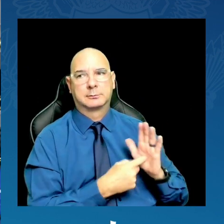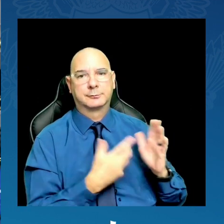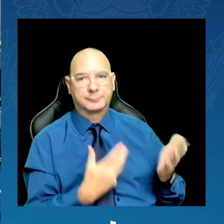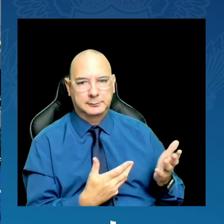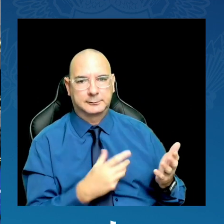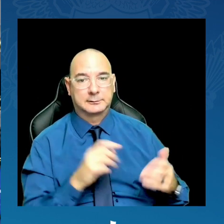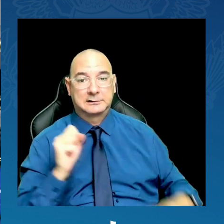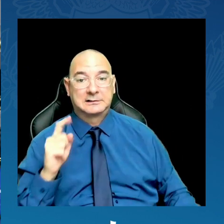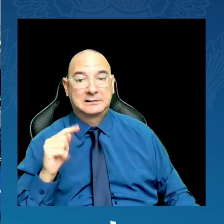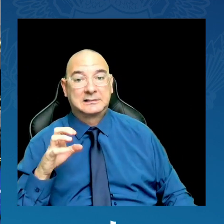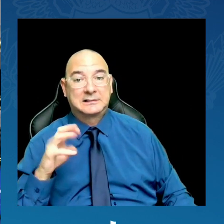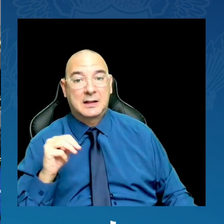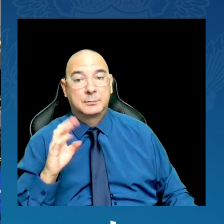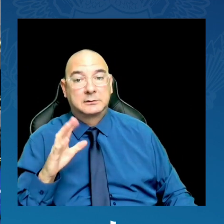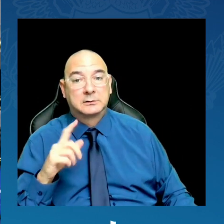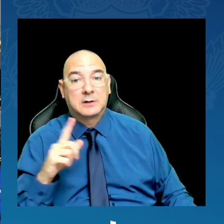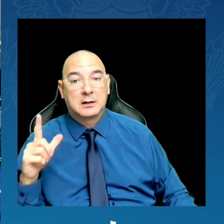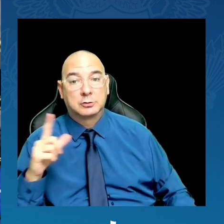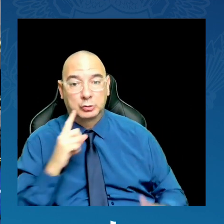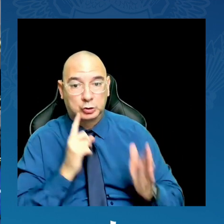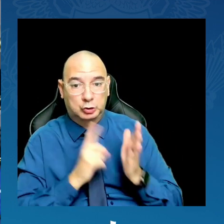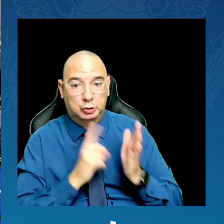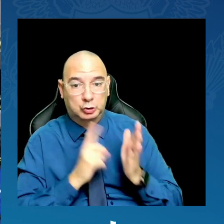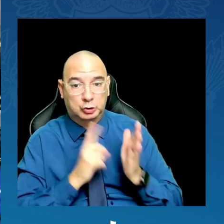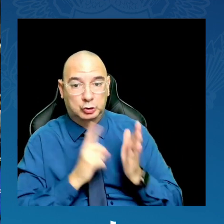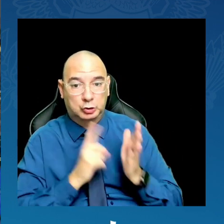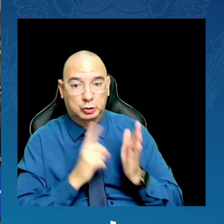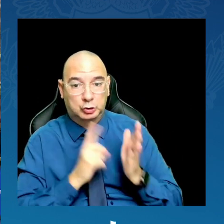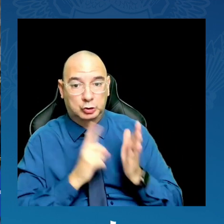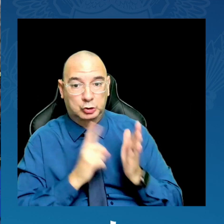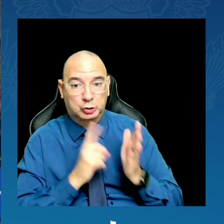What is it about microgravity or zero-G